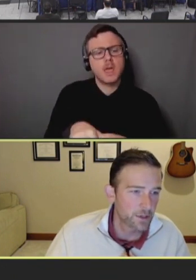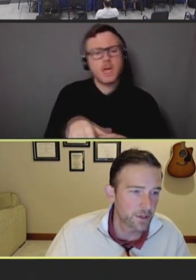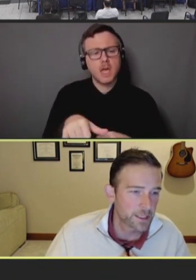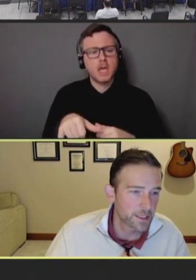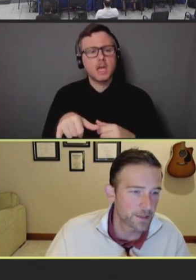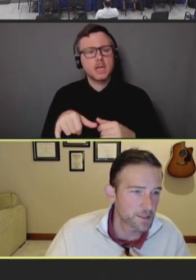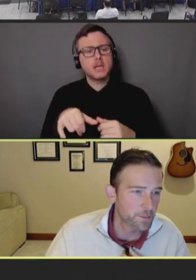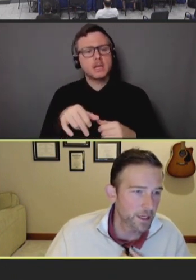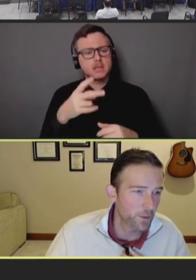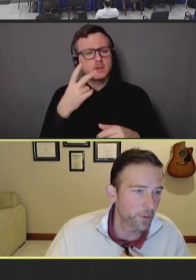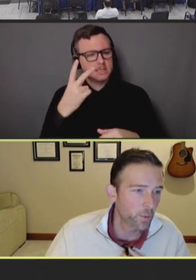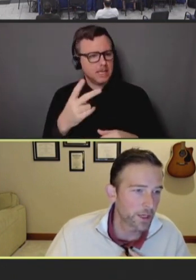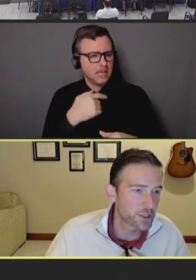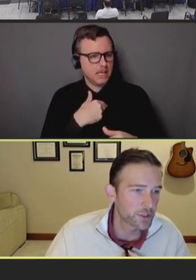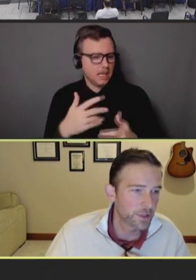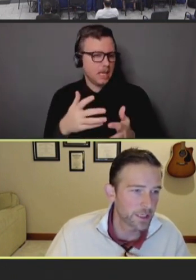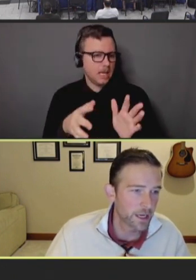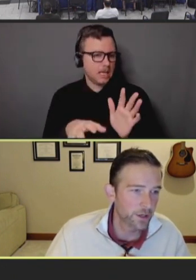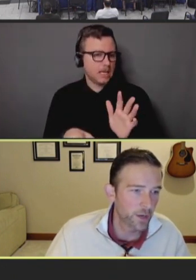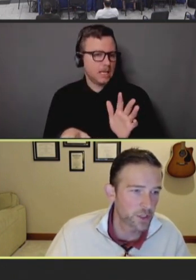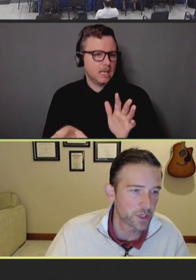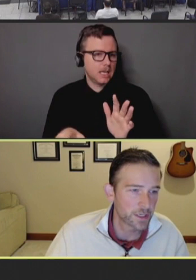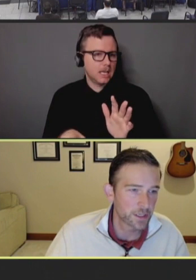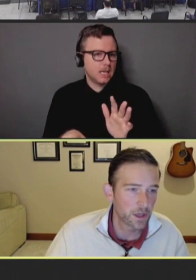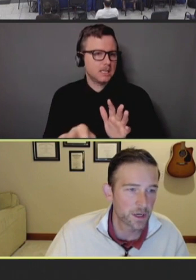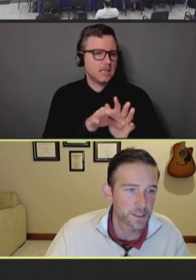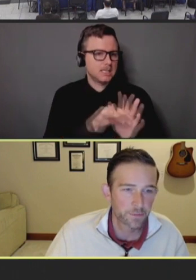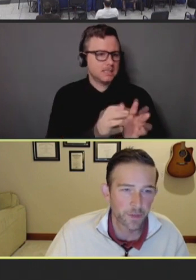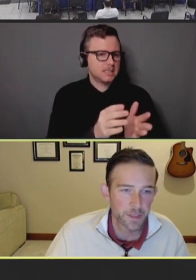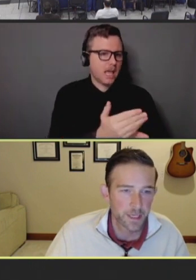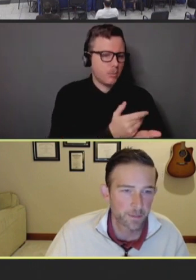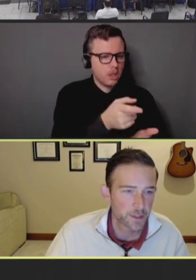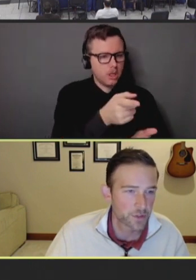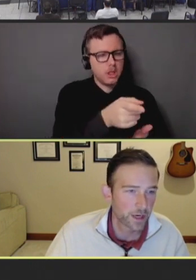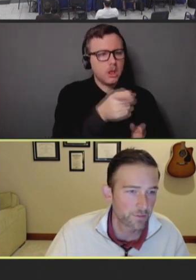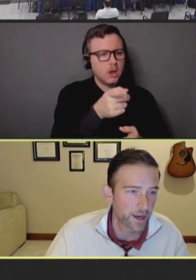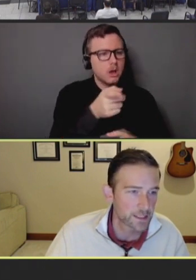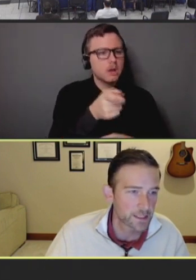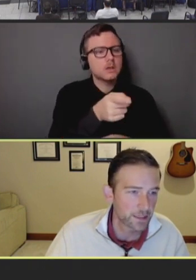And so, you can see the speed with which the attenuation is lost for the Sabin strain vaccine.